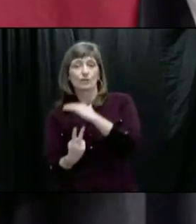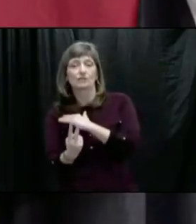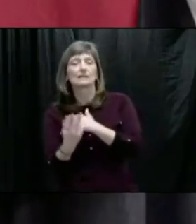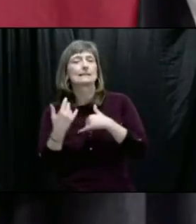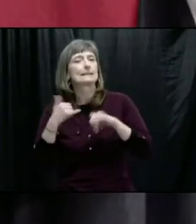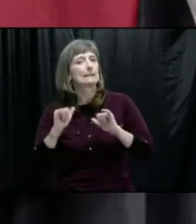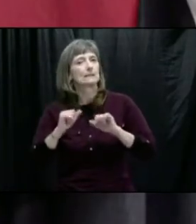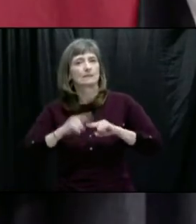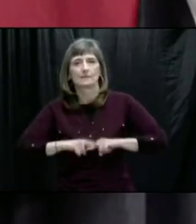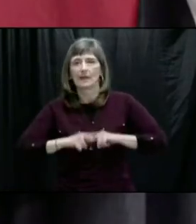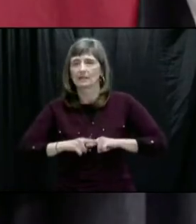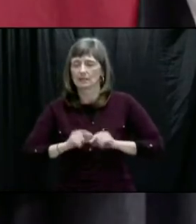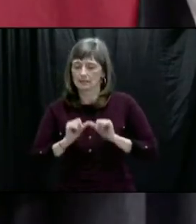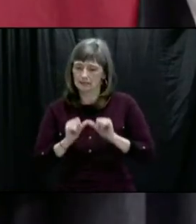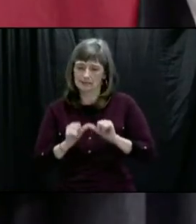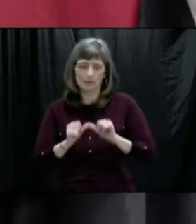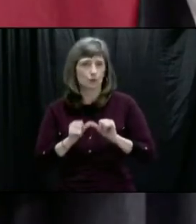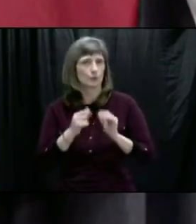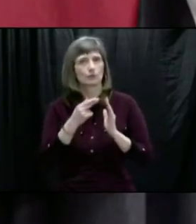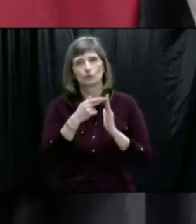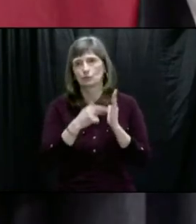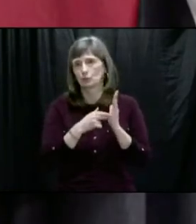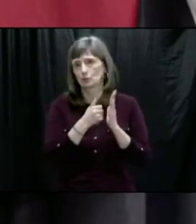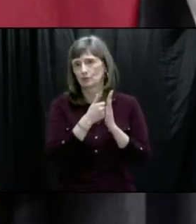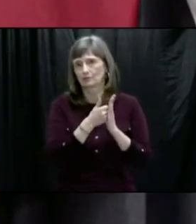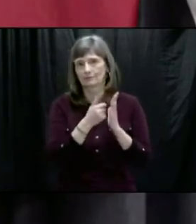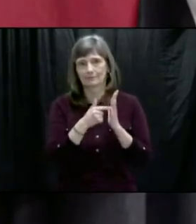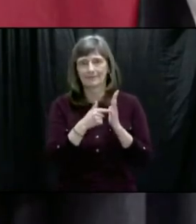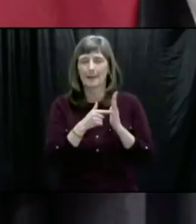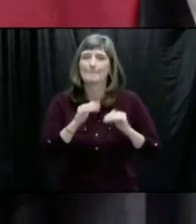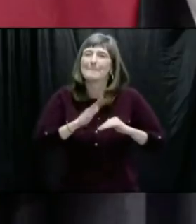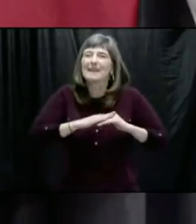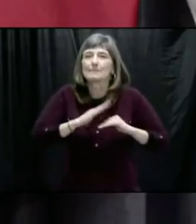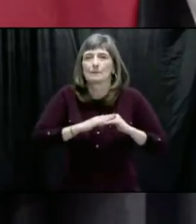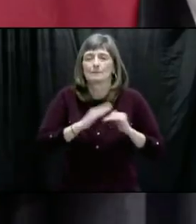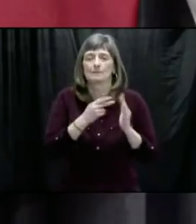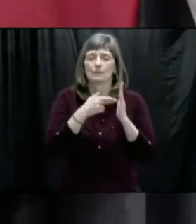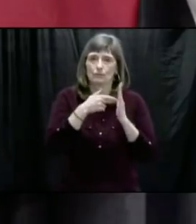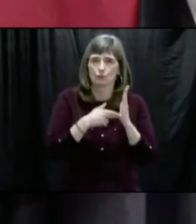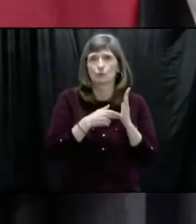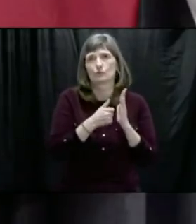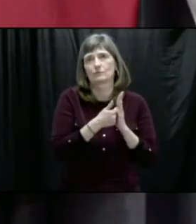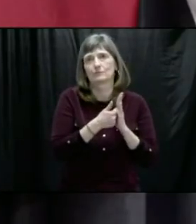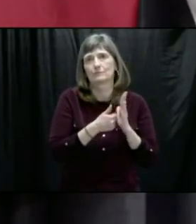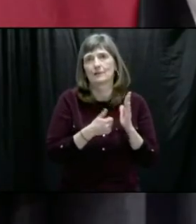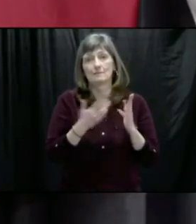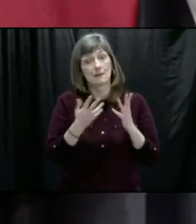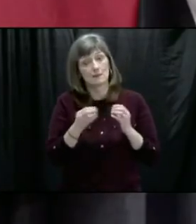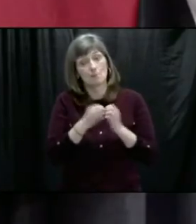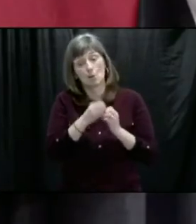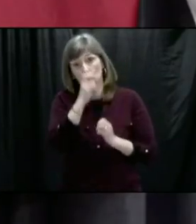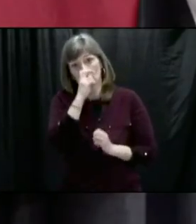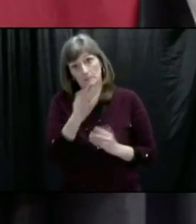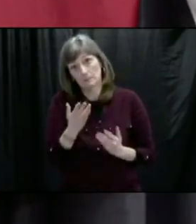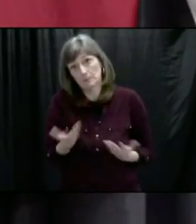NOW AND WHAT WE'VE BEEN ABLE TO DO, RELIES ON US CONTINUING, AT